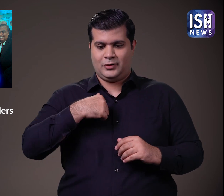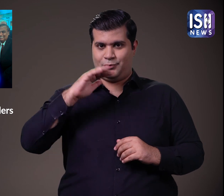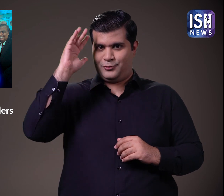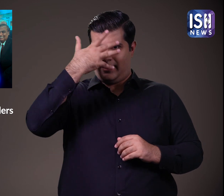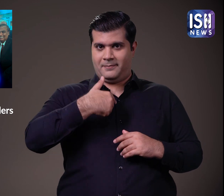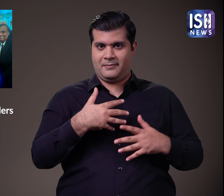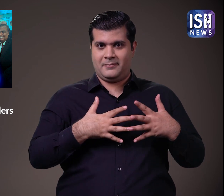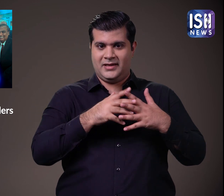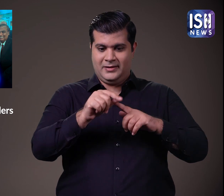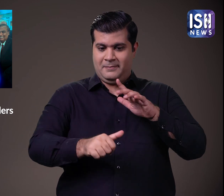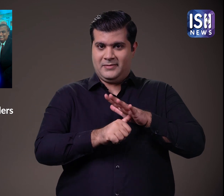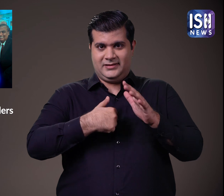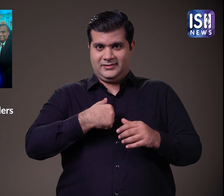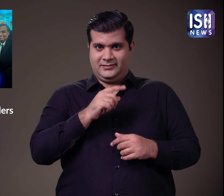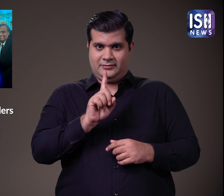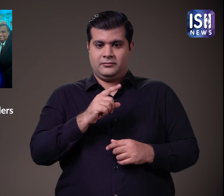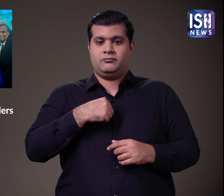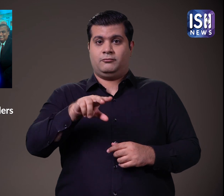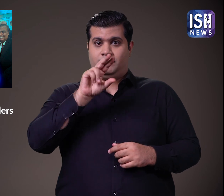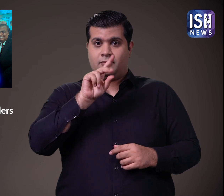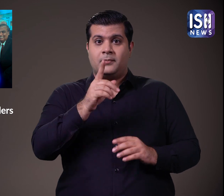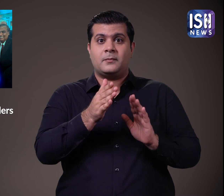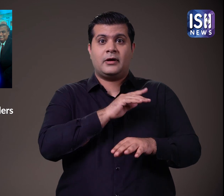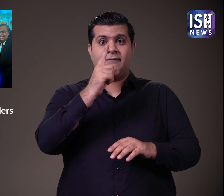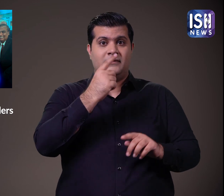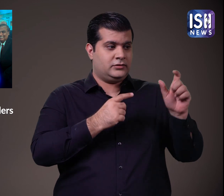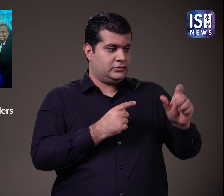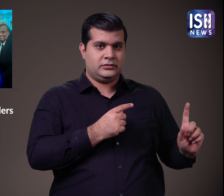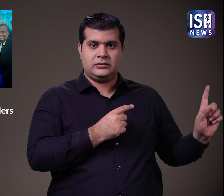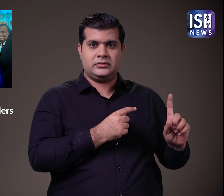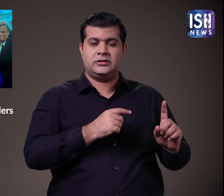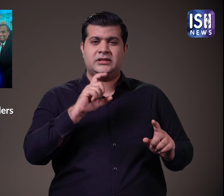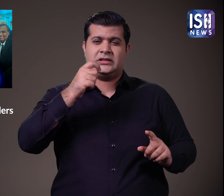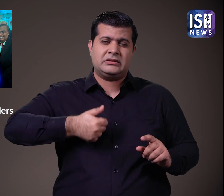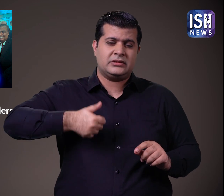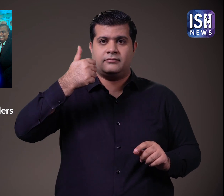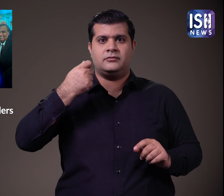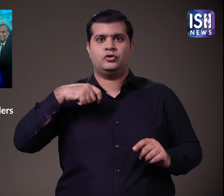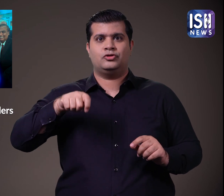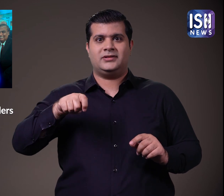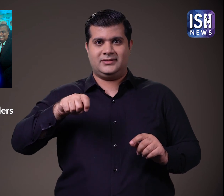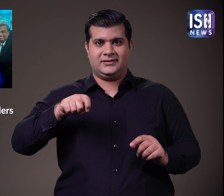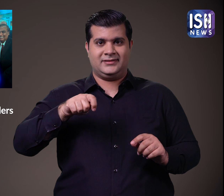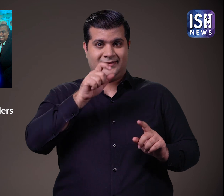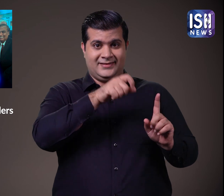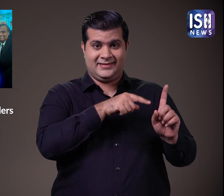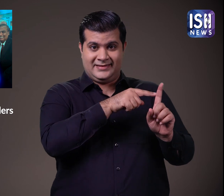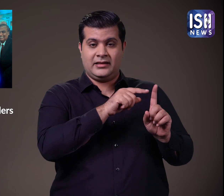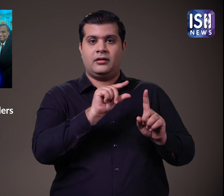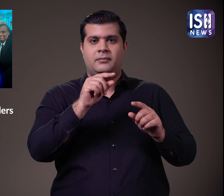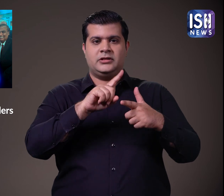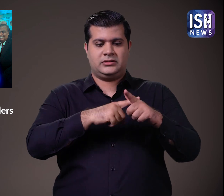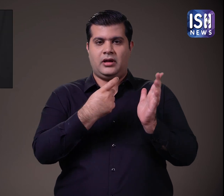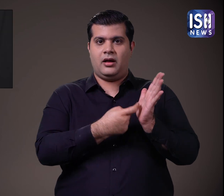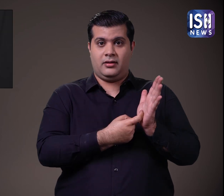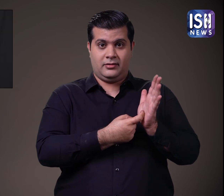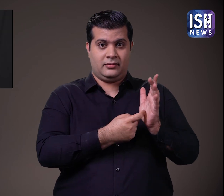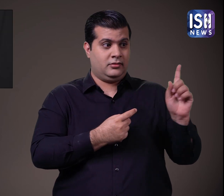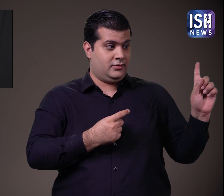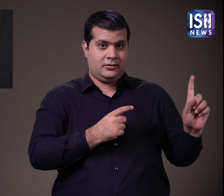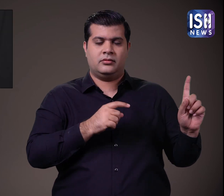As President, Trump was given oath by the Chief Justice of USA, John Roberts.